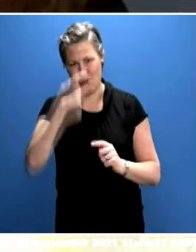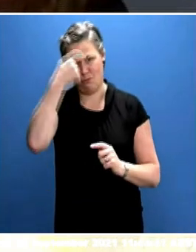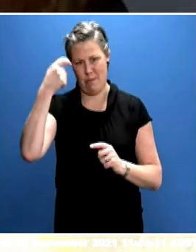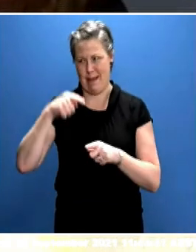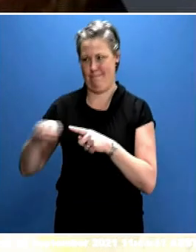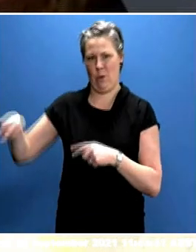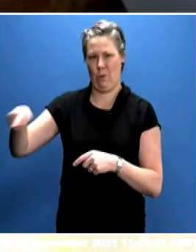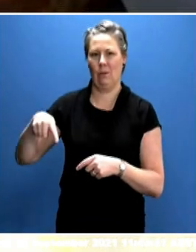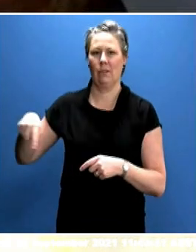Yes, thank you.